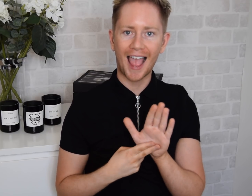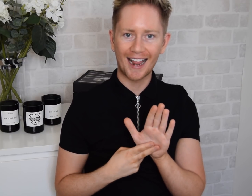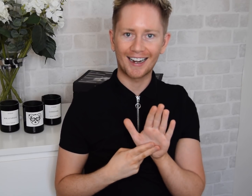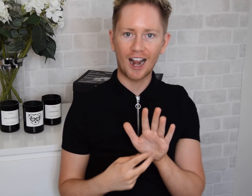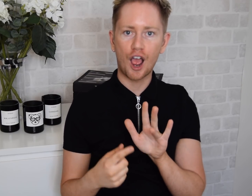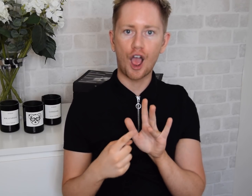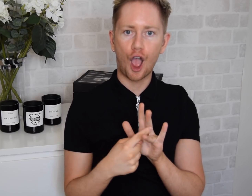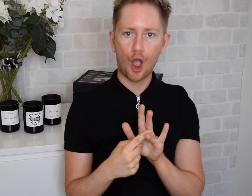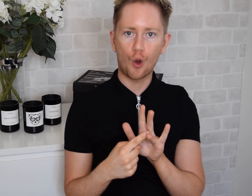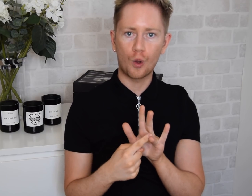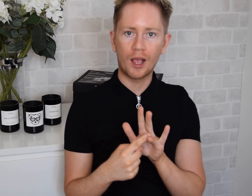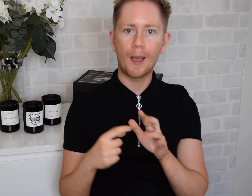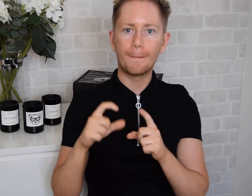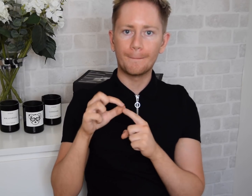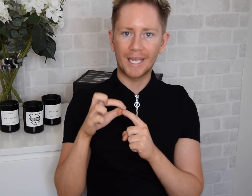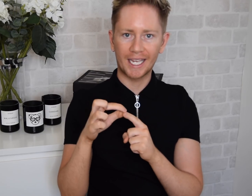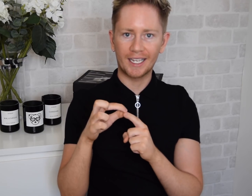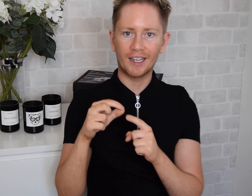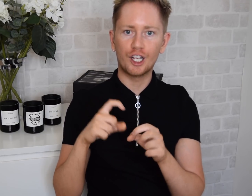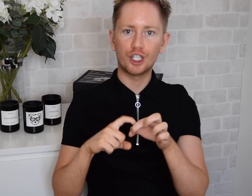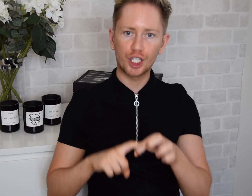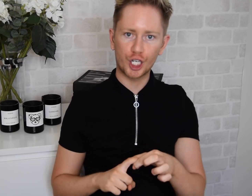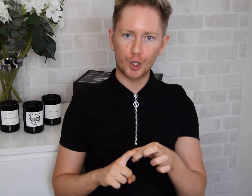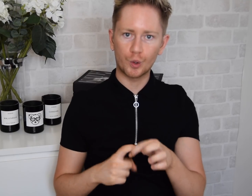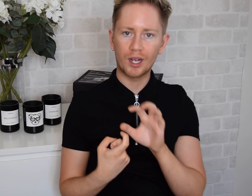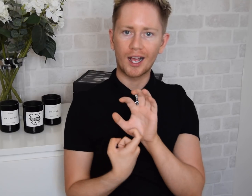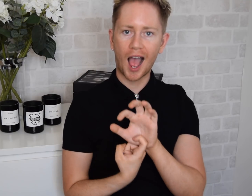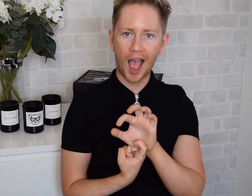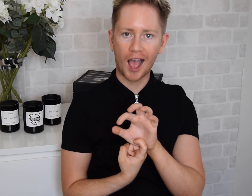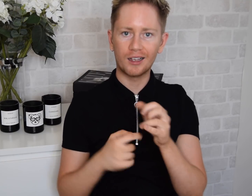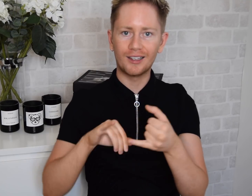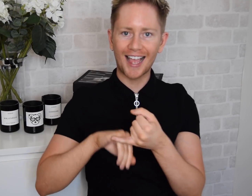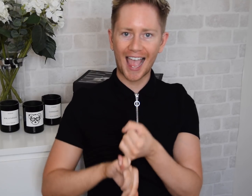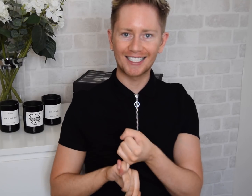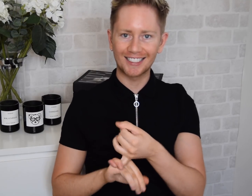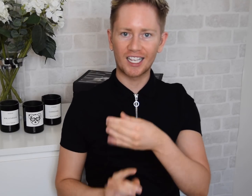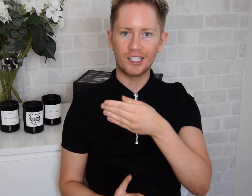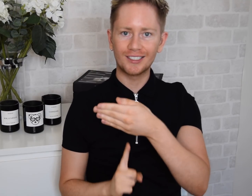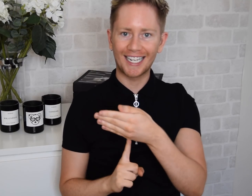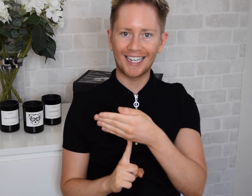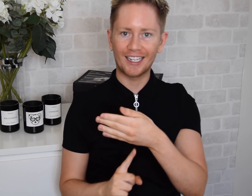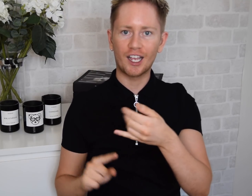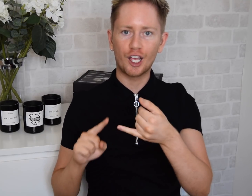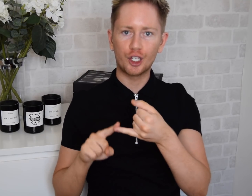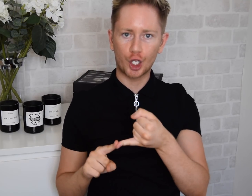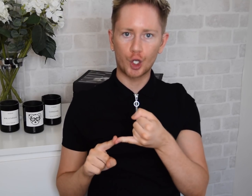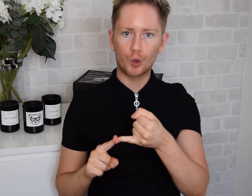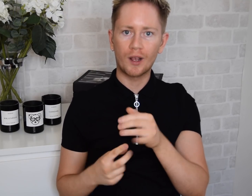N O P Q R S T U